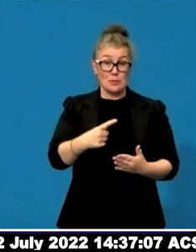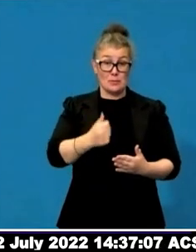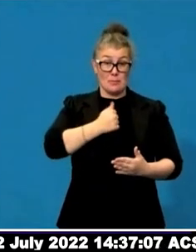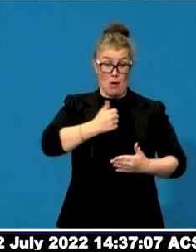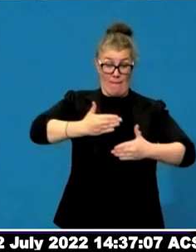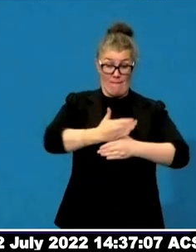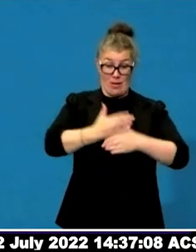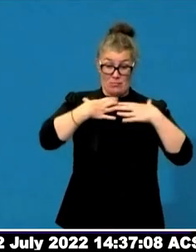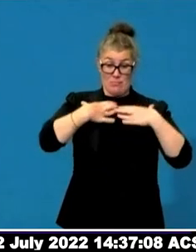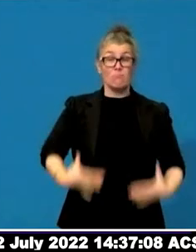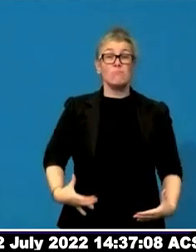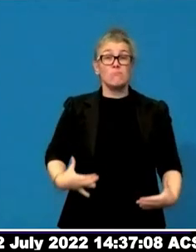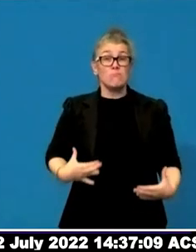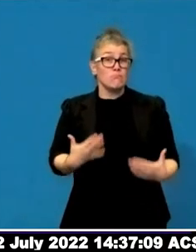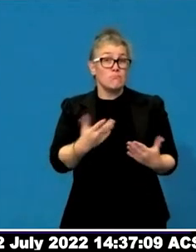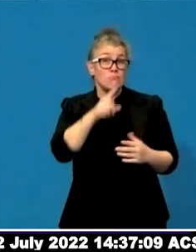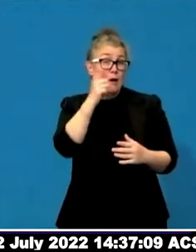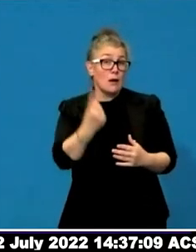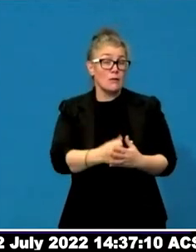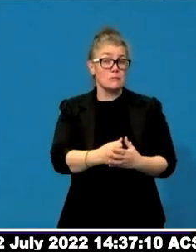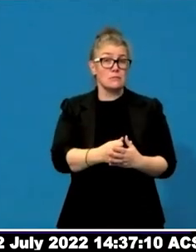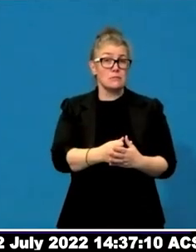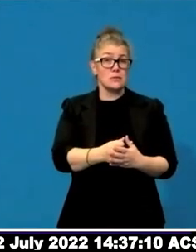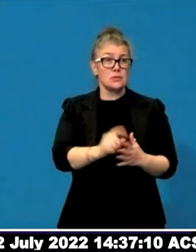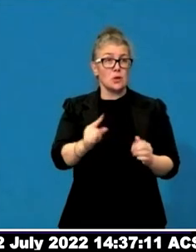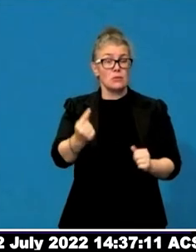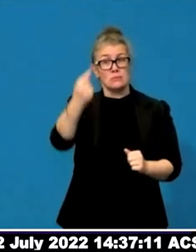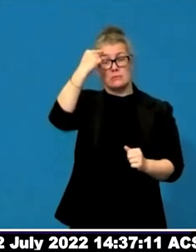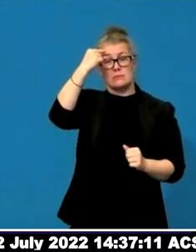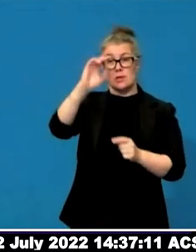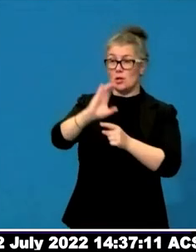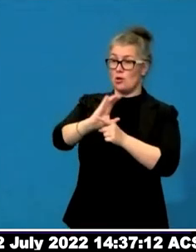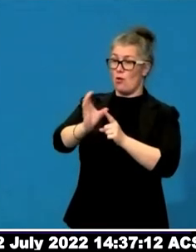So moving into this cultural space came to me recently, when I realised,